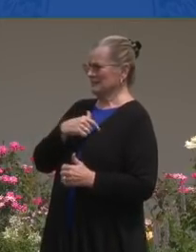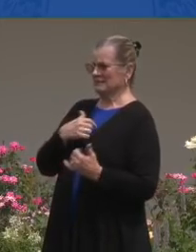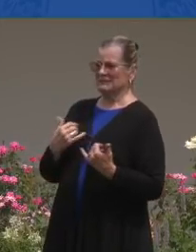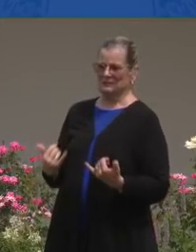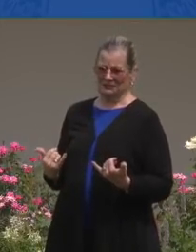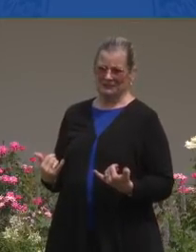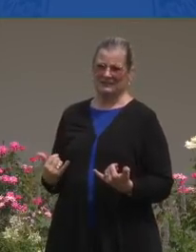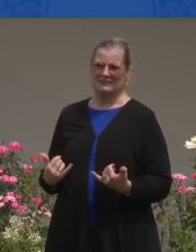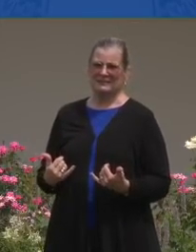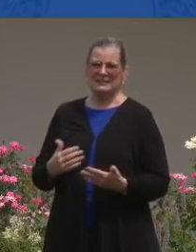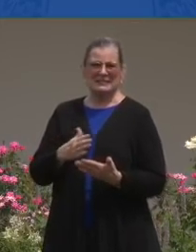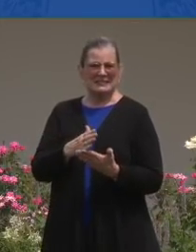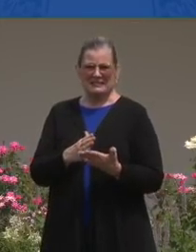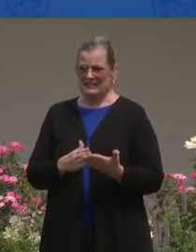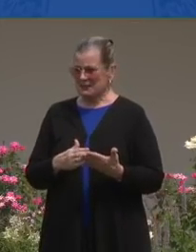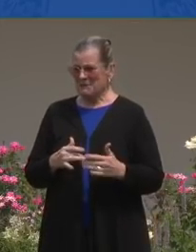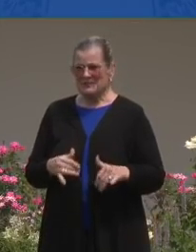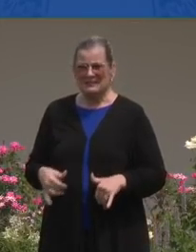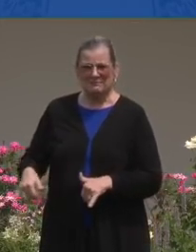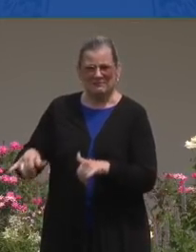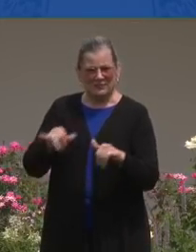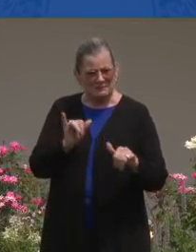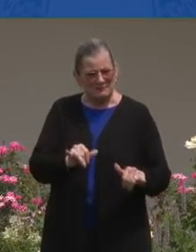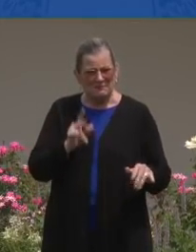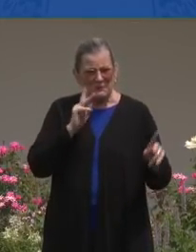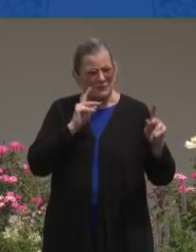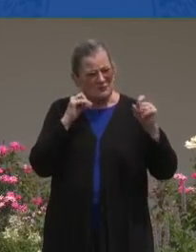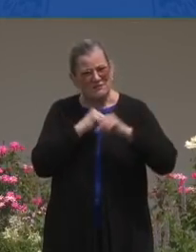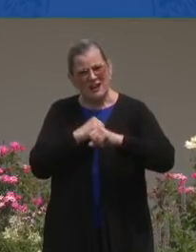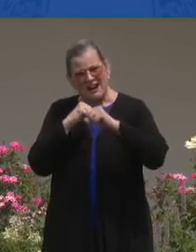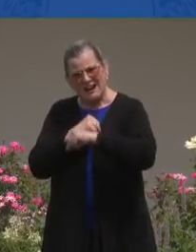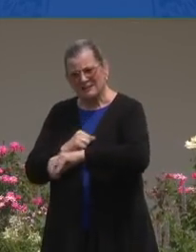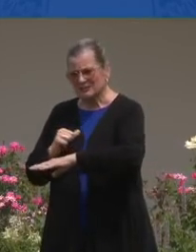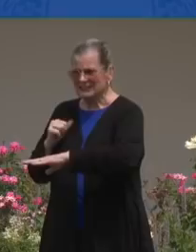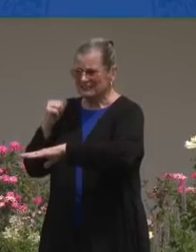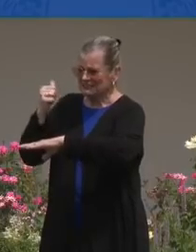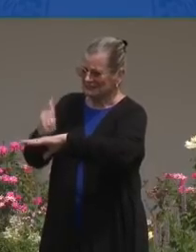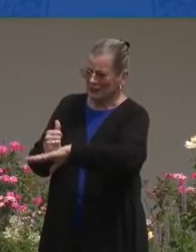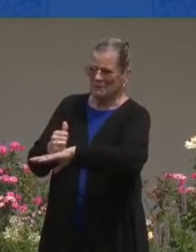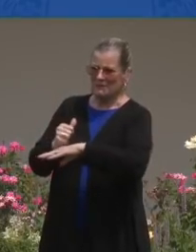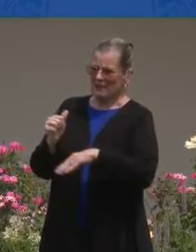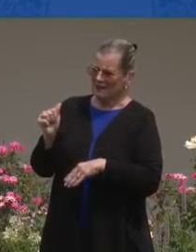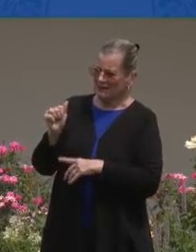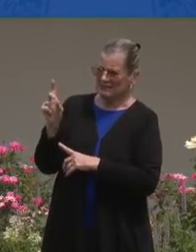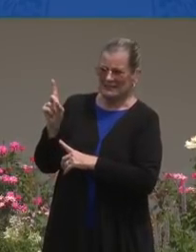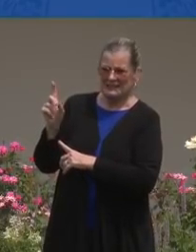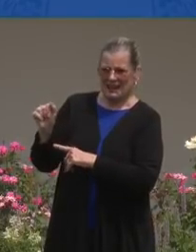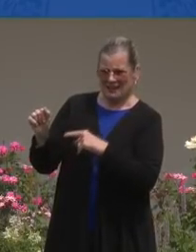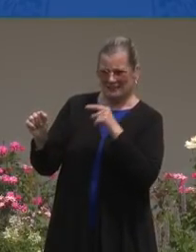for this landmark legislation are with us today. I just got off the phone with one of them,